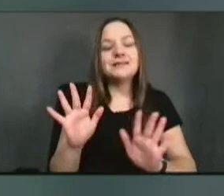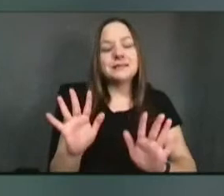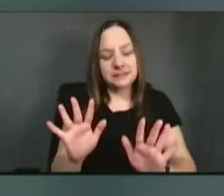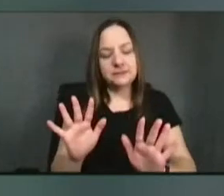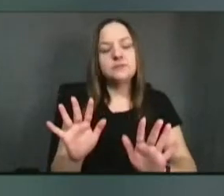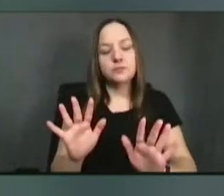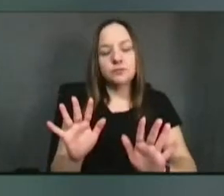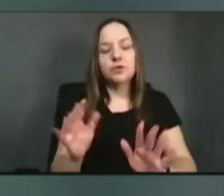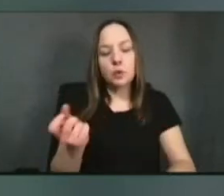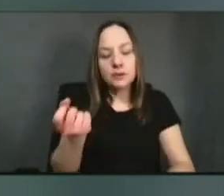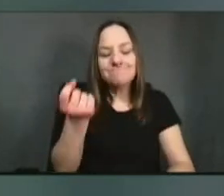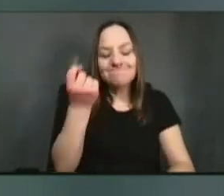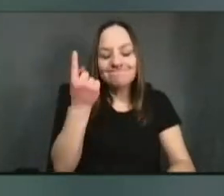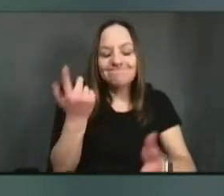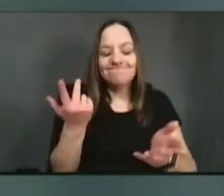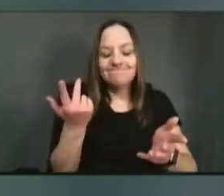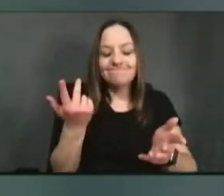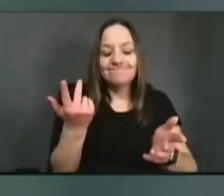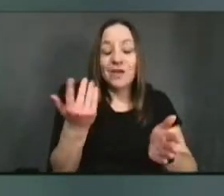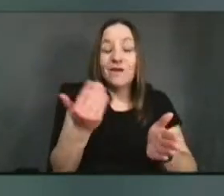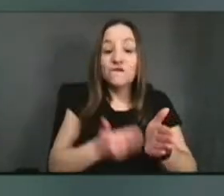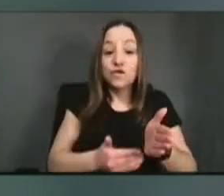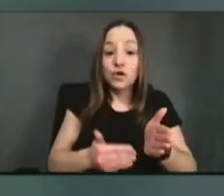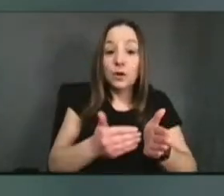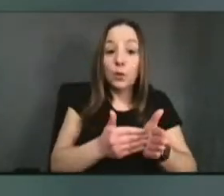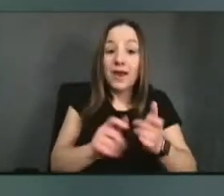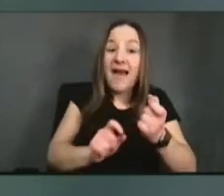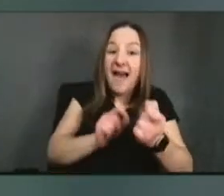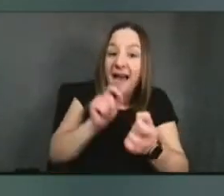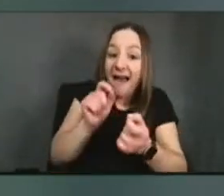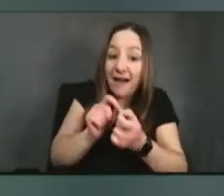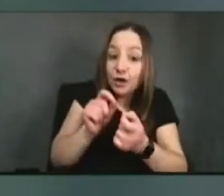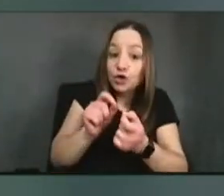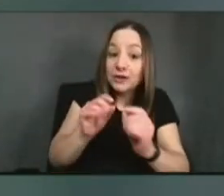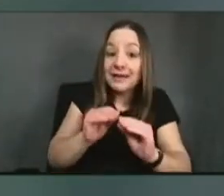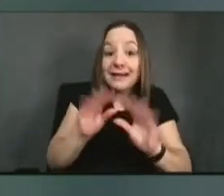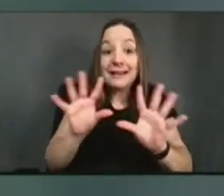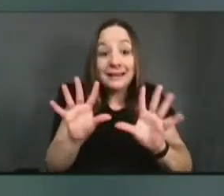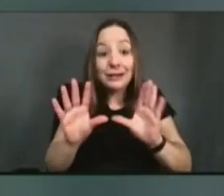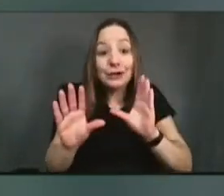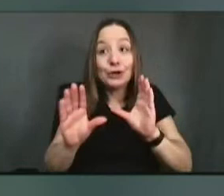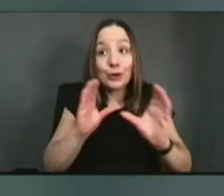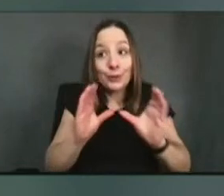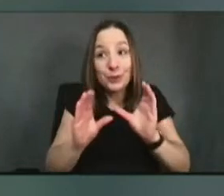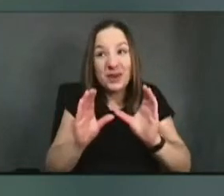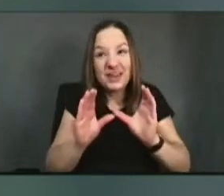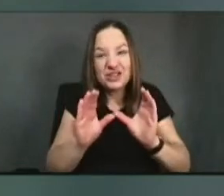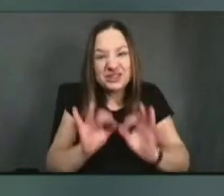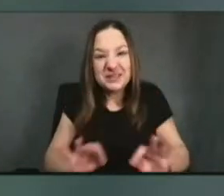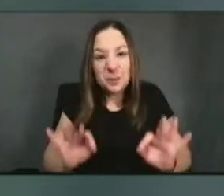have continued to recognize